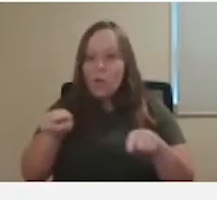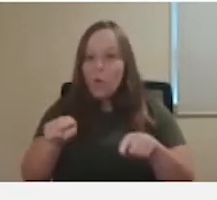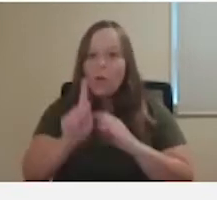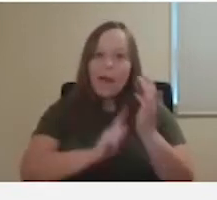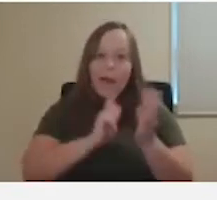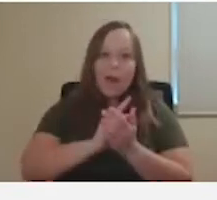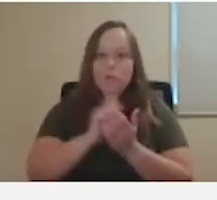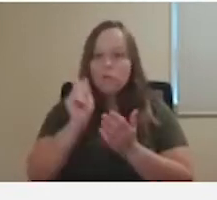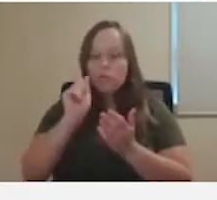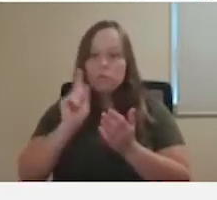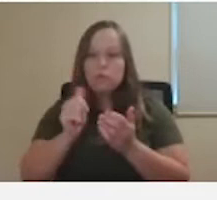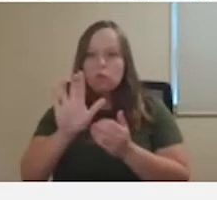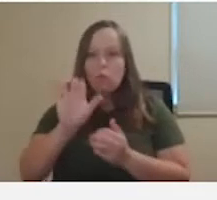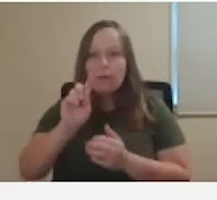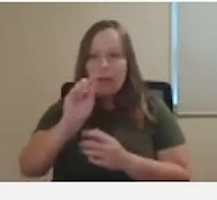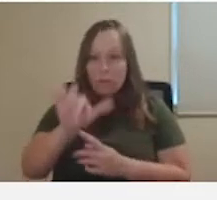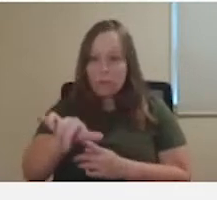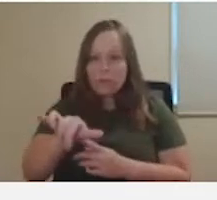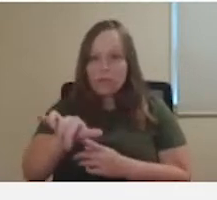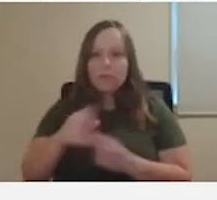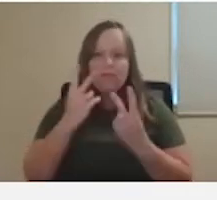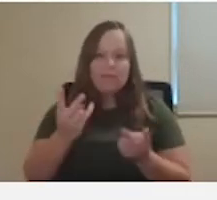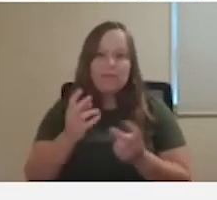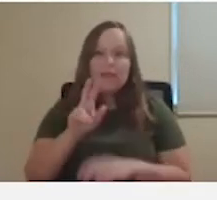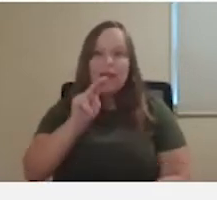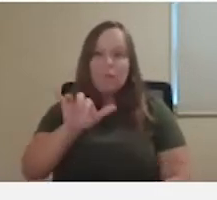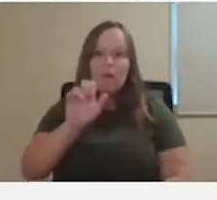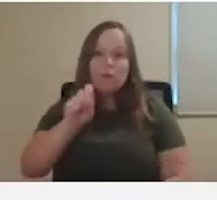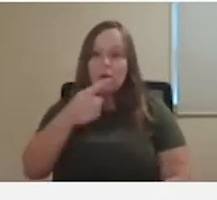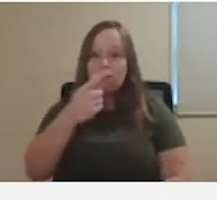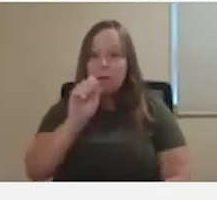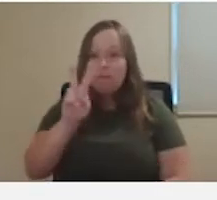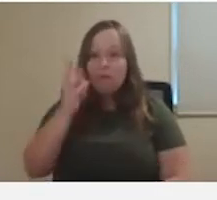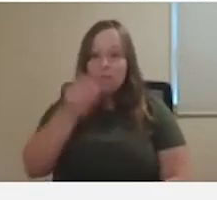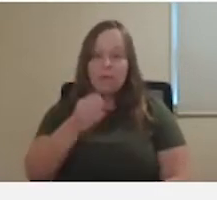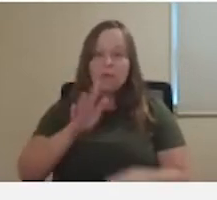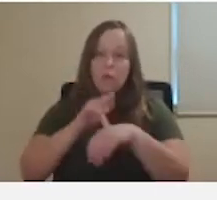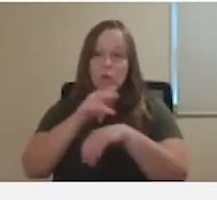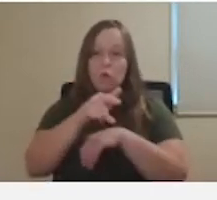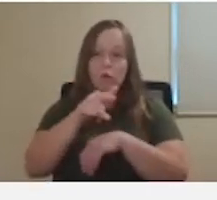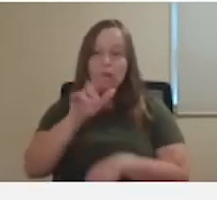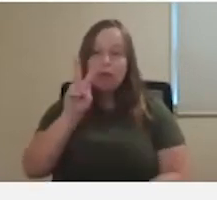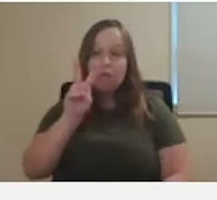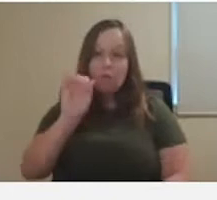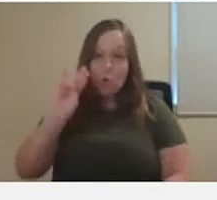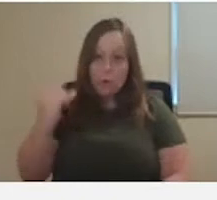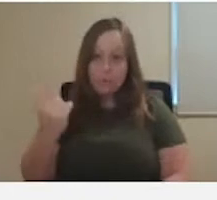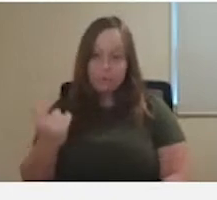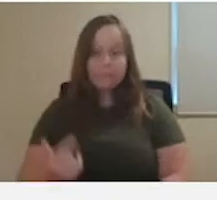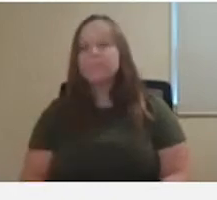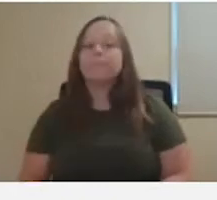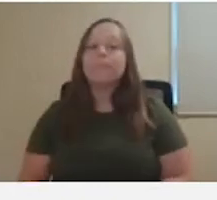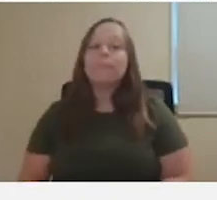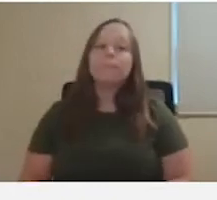in your county by visiting ny.gov/earlyvoting.